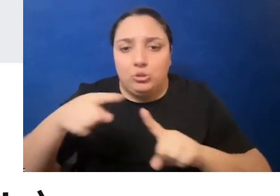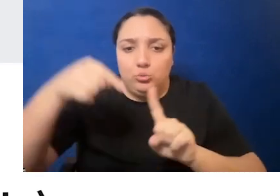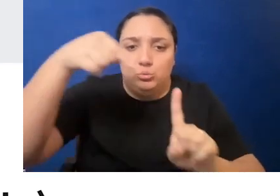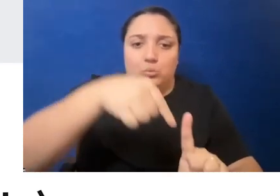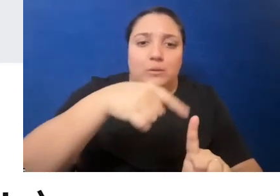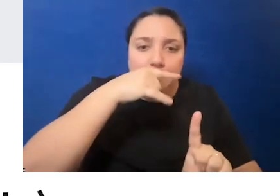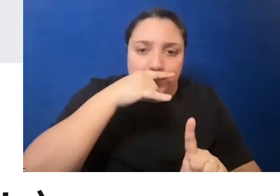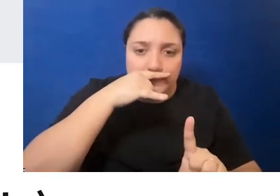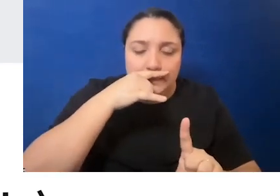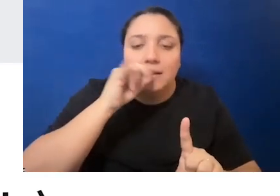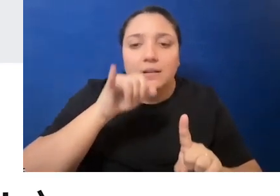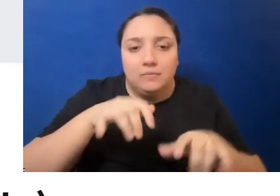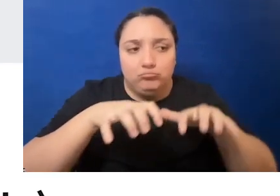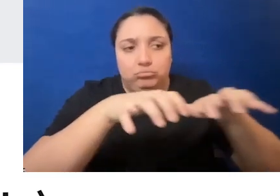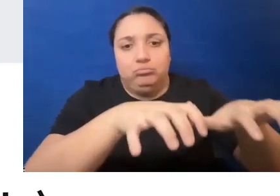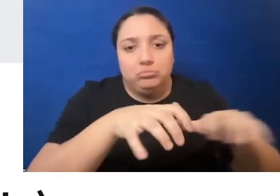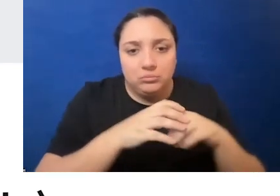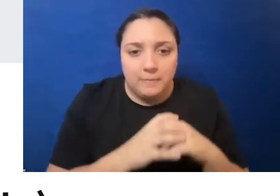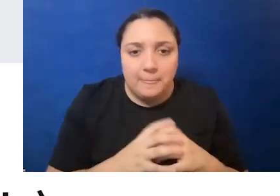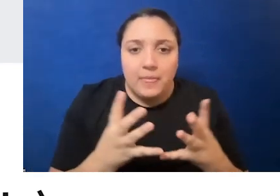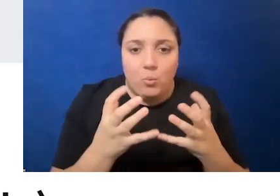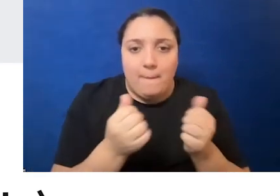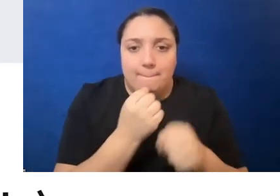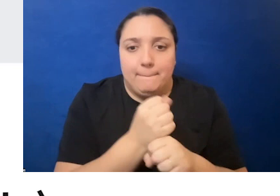THEY ARE IMPORTANT SO EVERYBODY IS SPEAKING THE SAME LANGUAGE TO